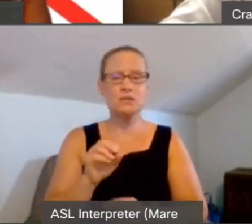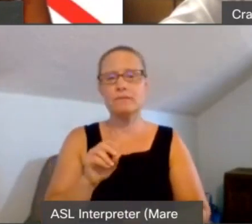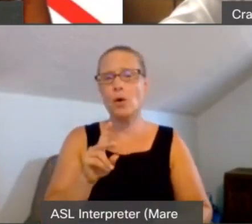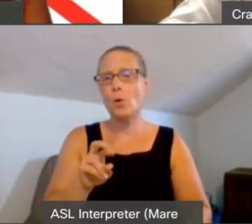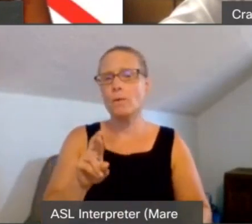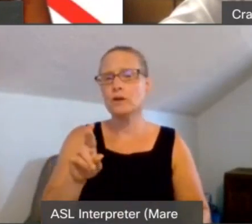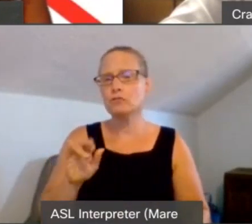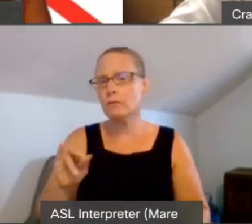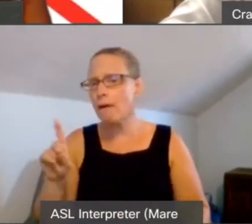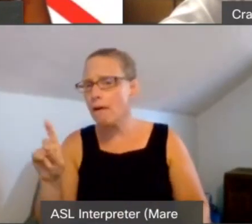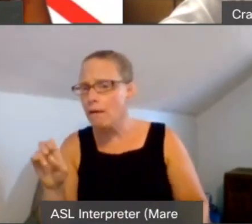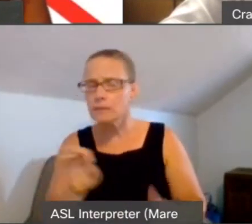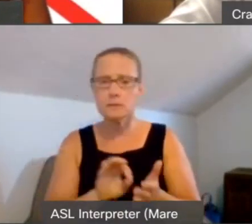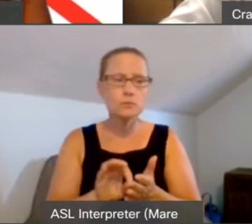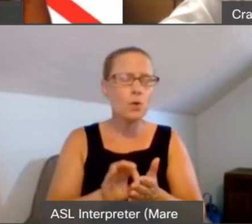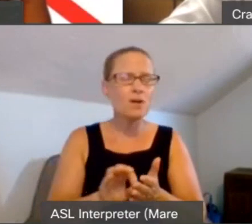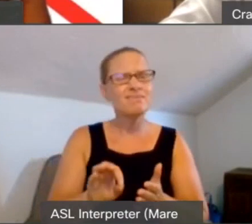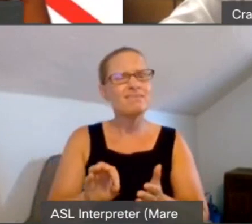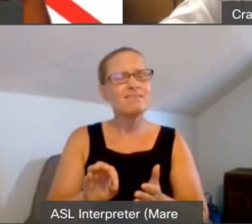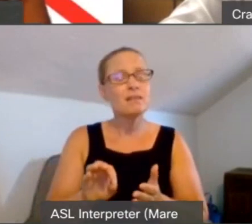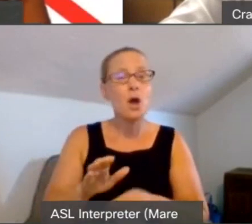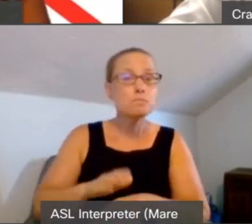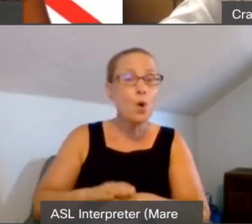is no probation department or pretrial services department